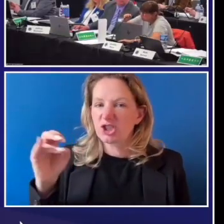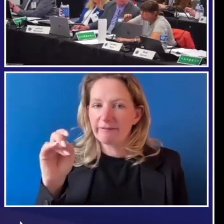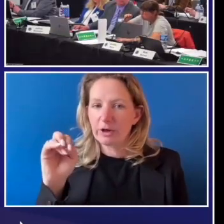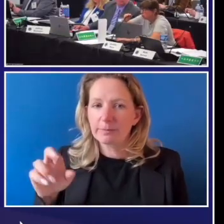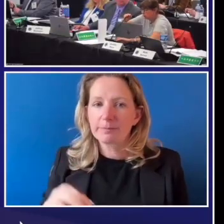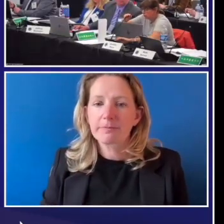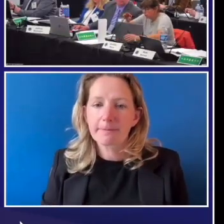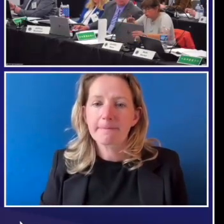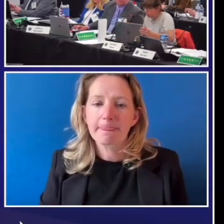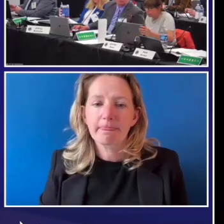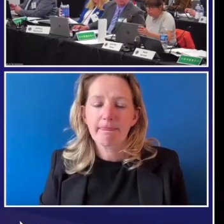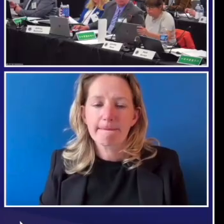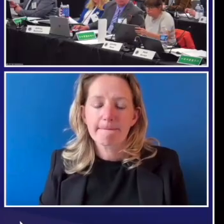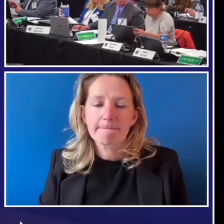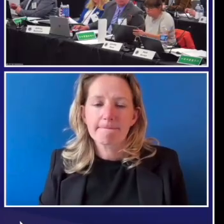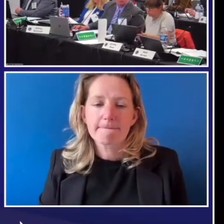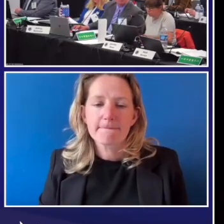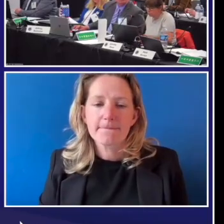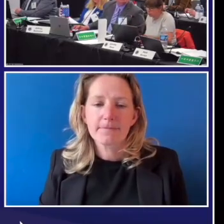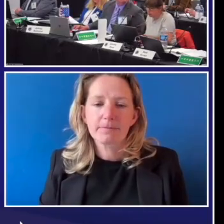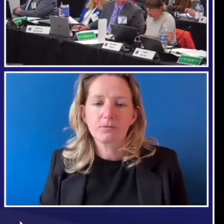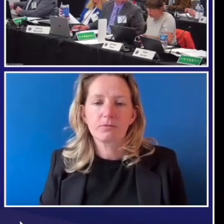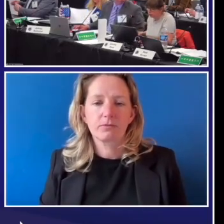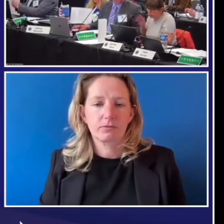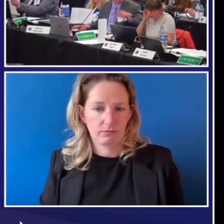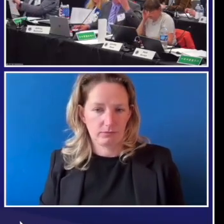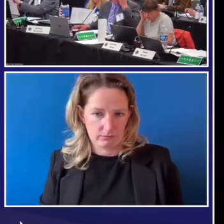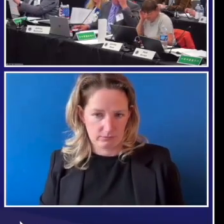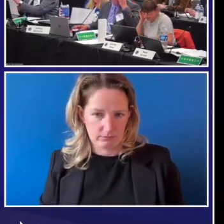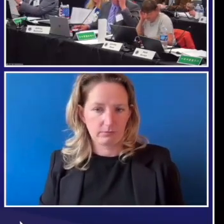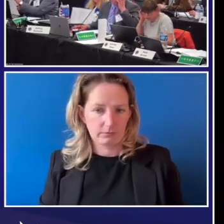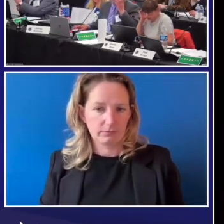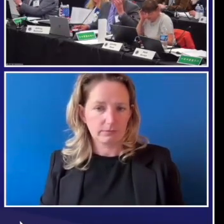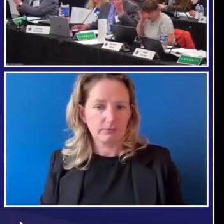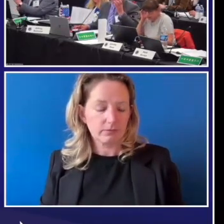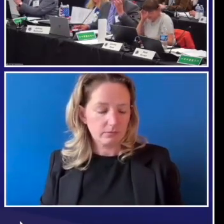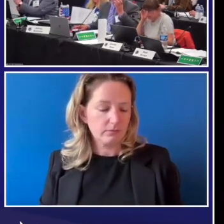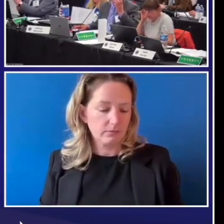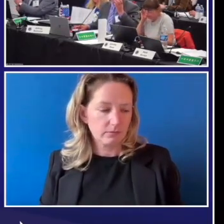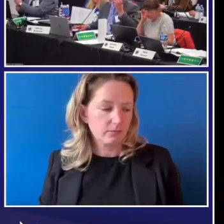So I, um, I raised, so I guess I'm going to raise a concern. It's really hard.